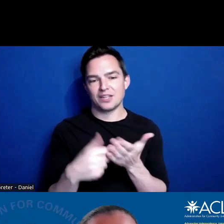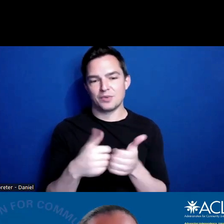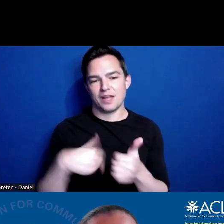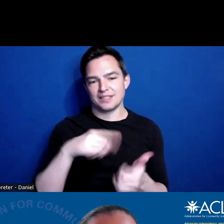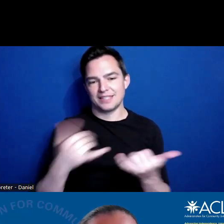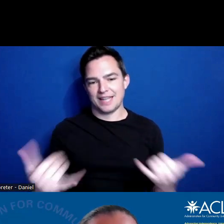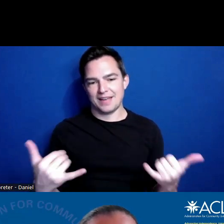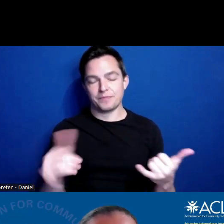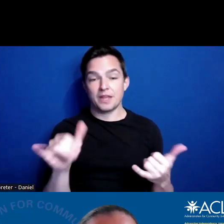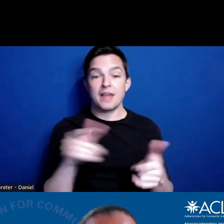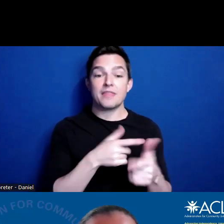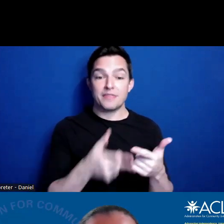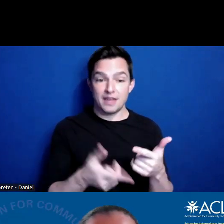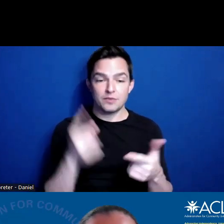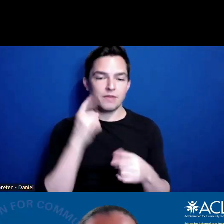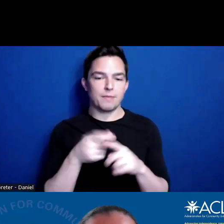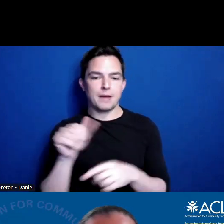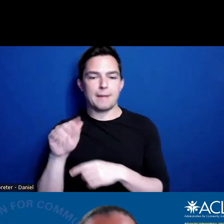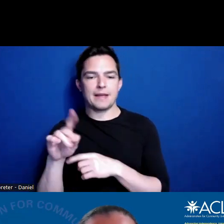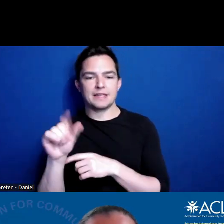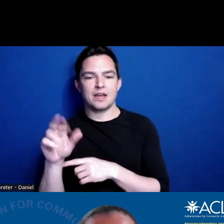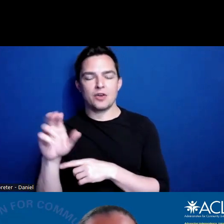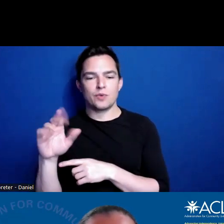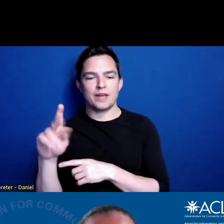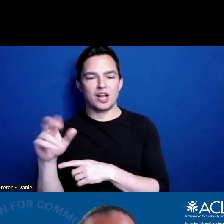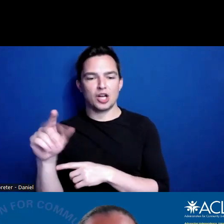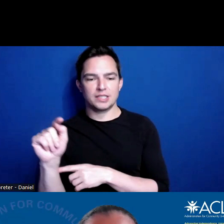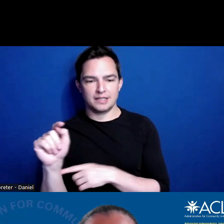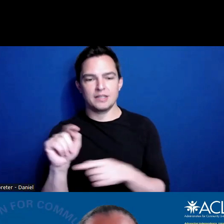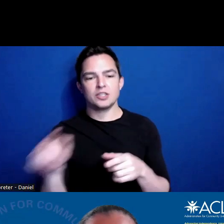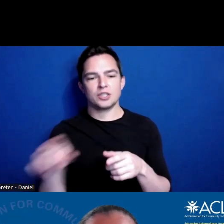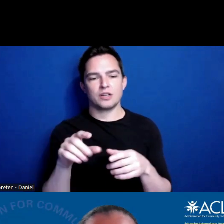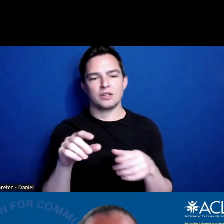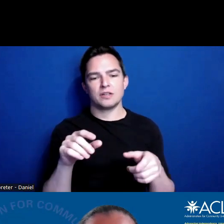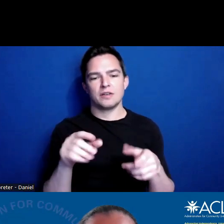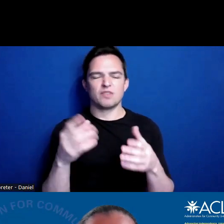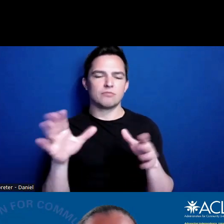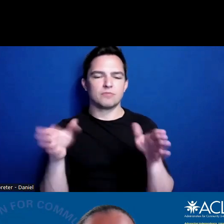then we will hear from Dr. Amanda Reichard, who is a project officer within NIDILRR for some closing remarks.